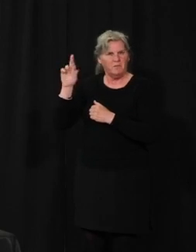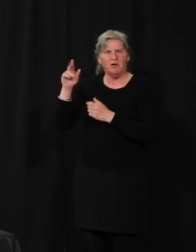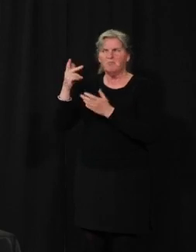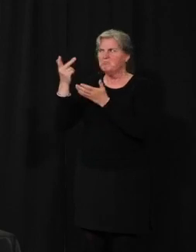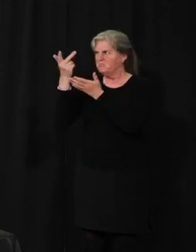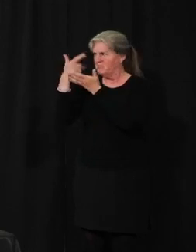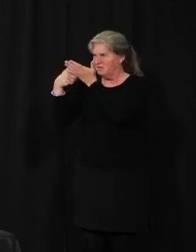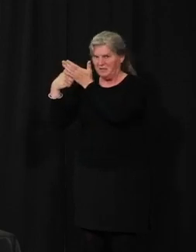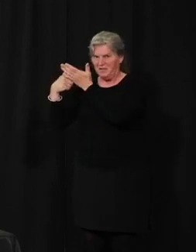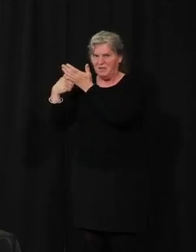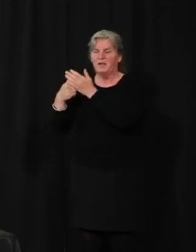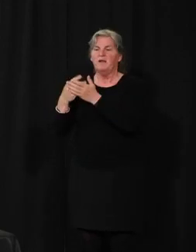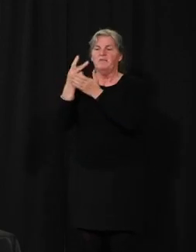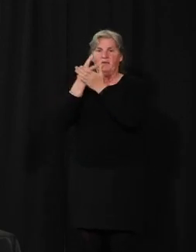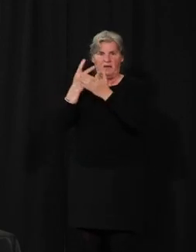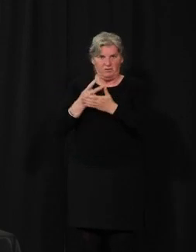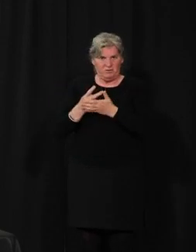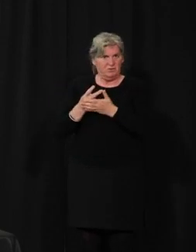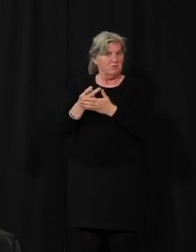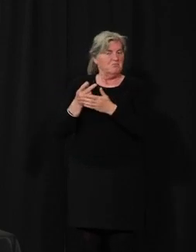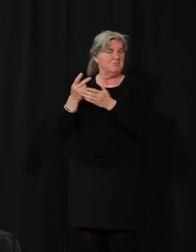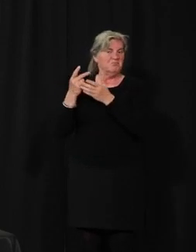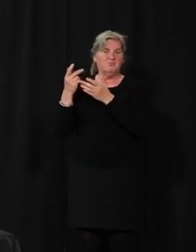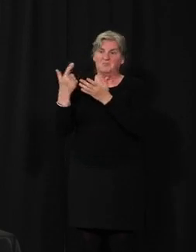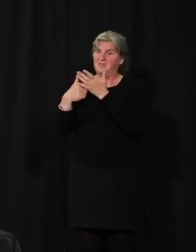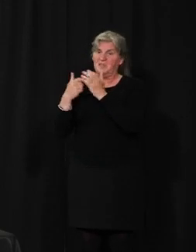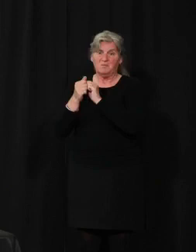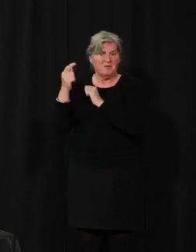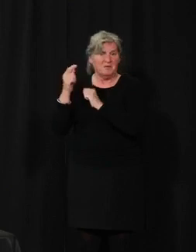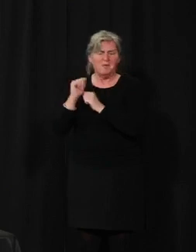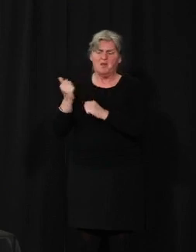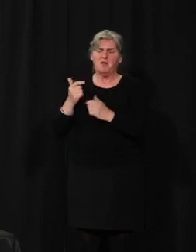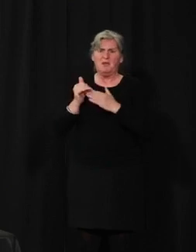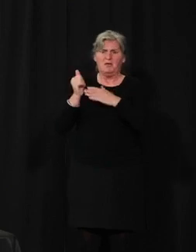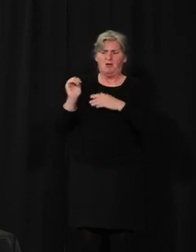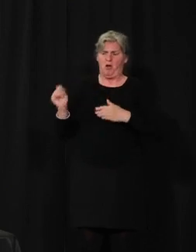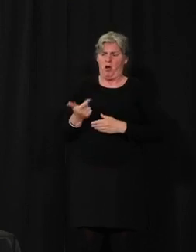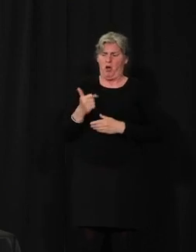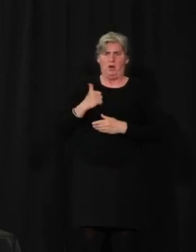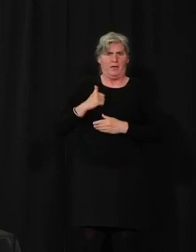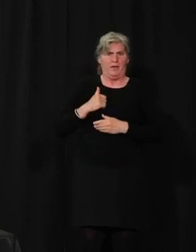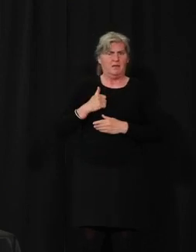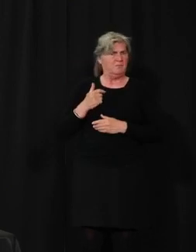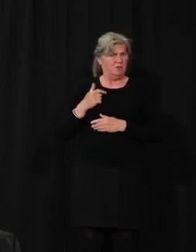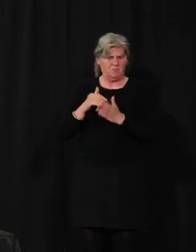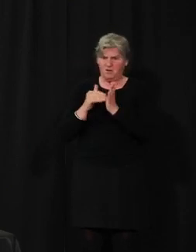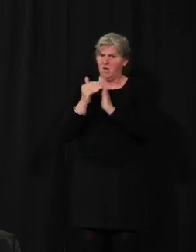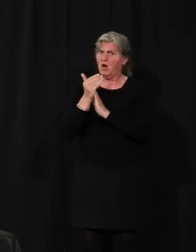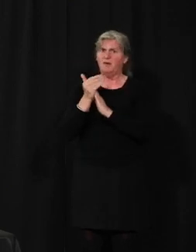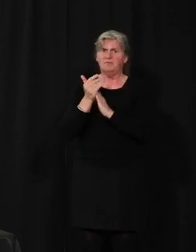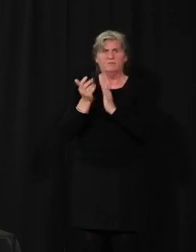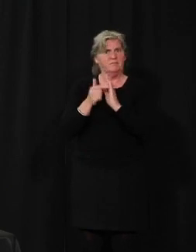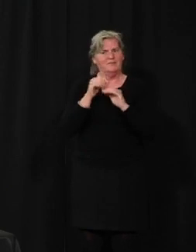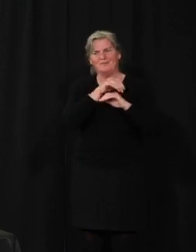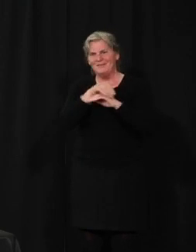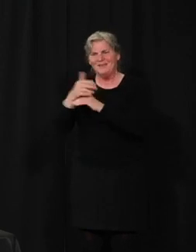conversations with those two leaders, and really at any time, we talk back and forth on a nightly basis sometimes.